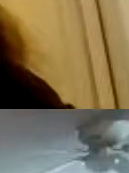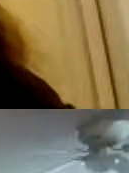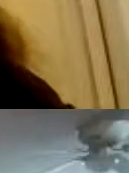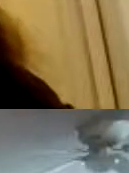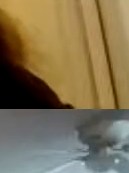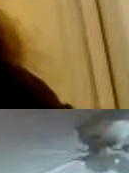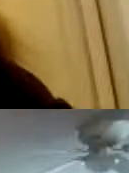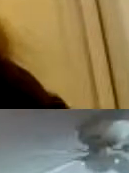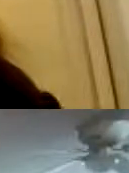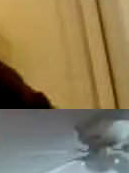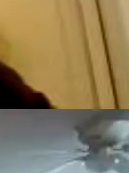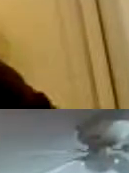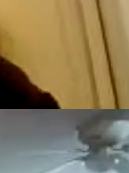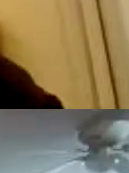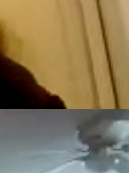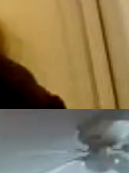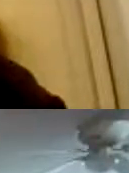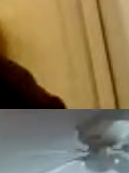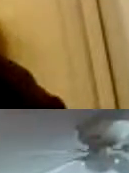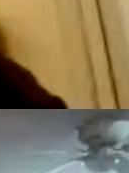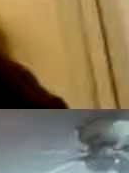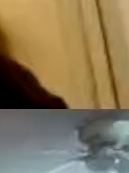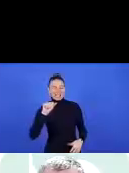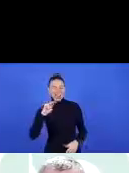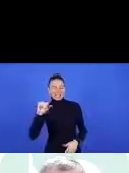have the first presentation.